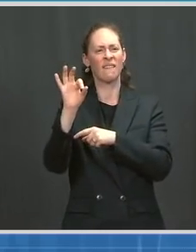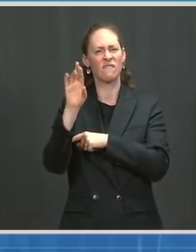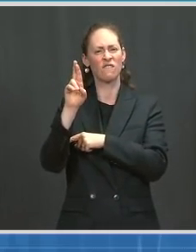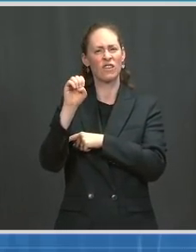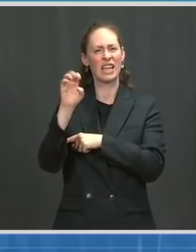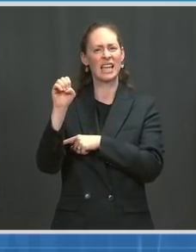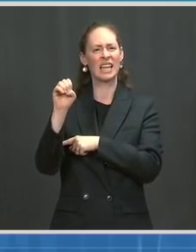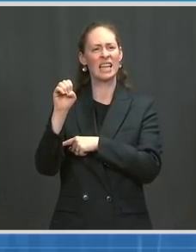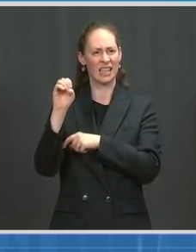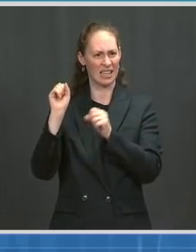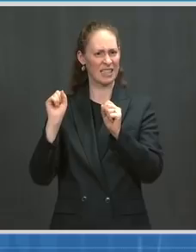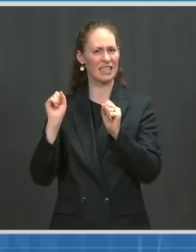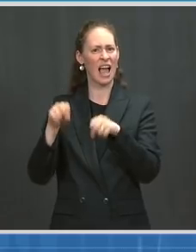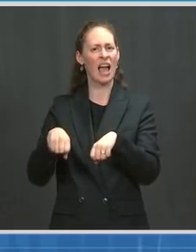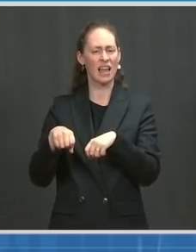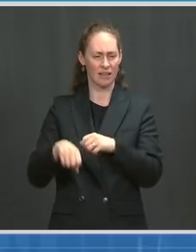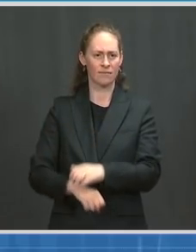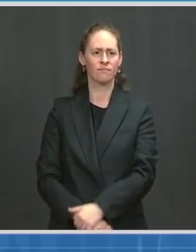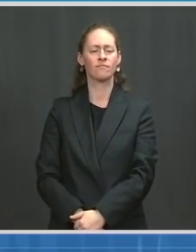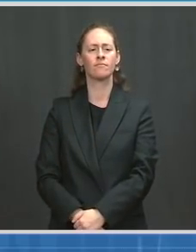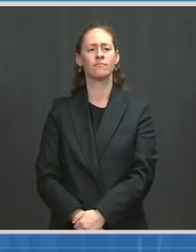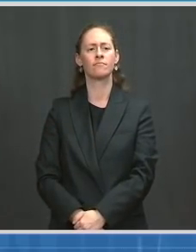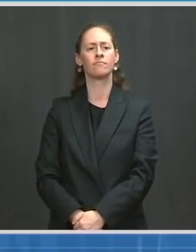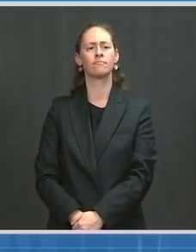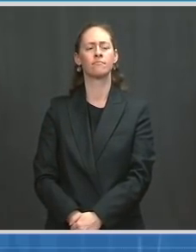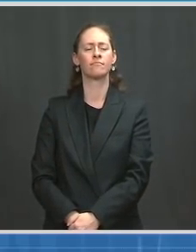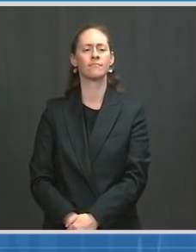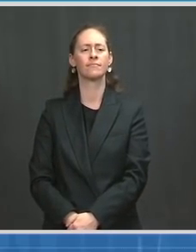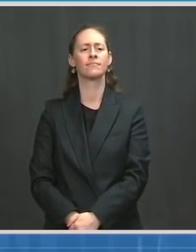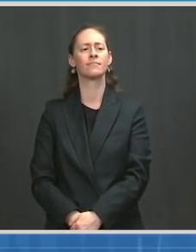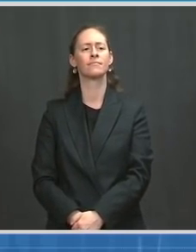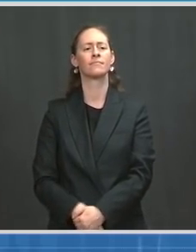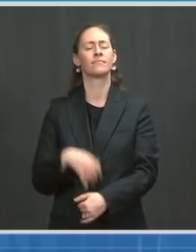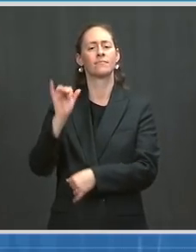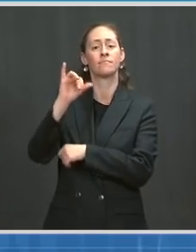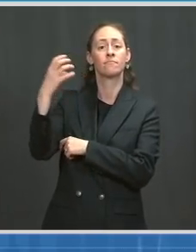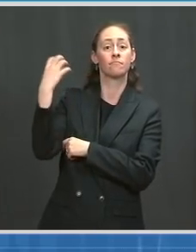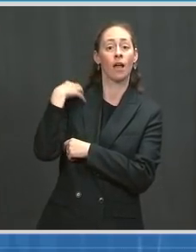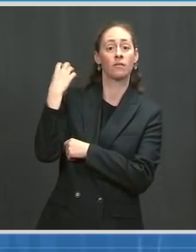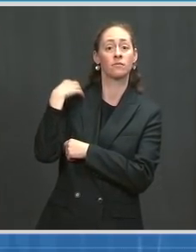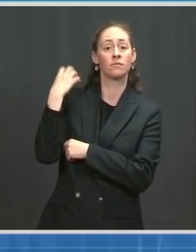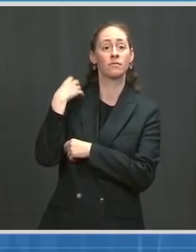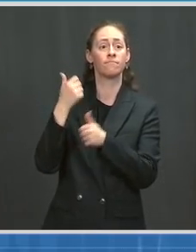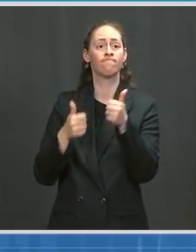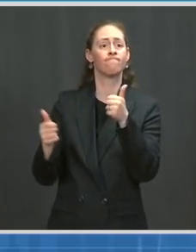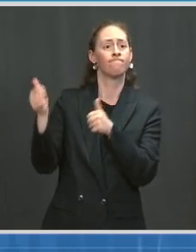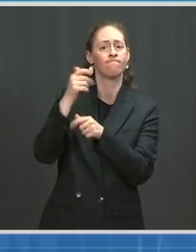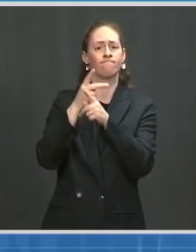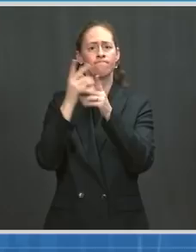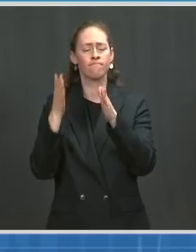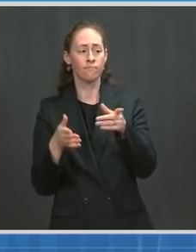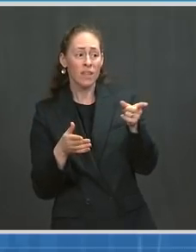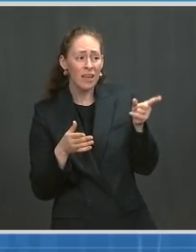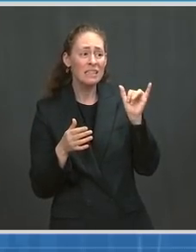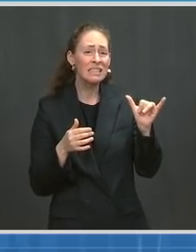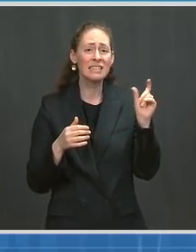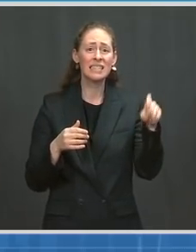there are clear benefits to your social life. Most importantly, you'll be protected from a virus which is still racing around the world.